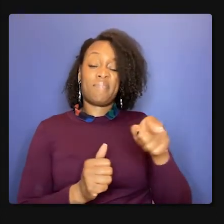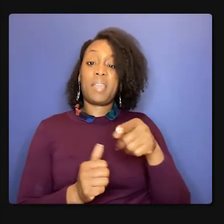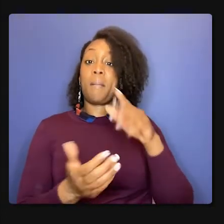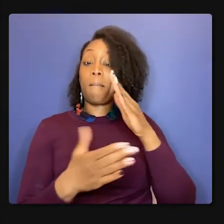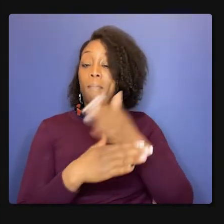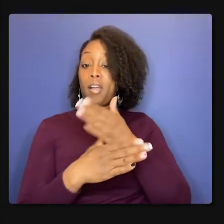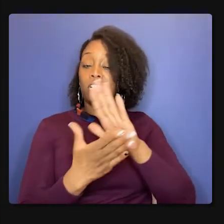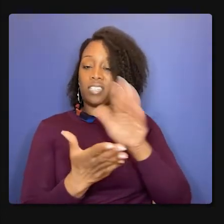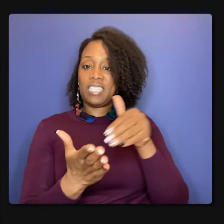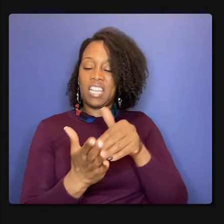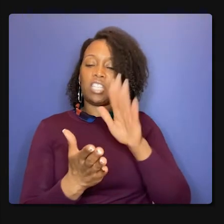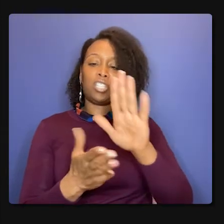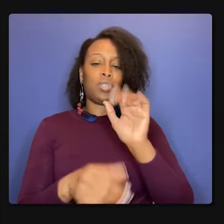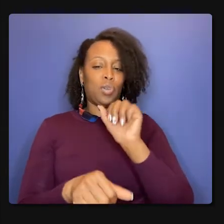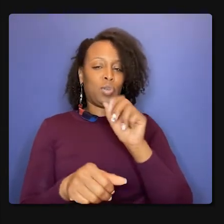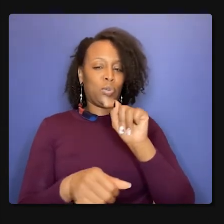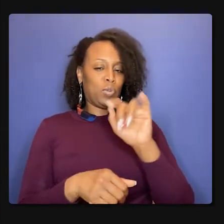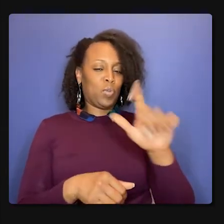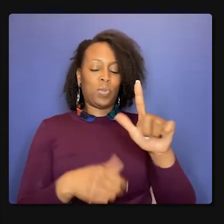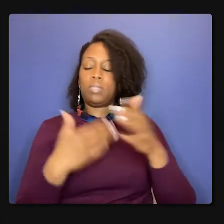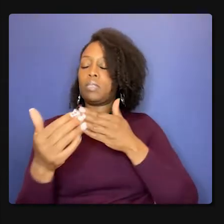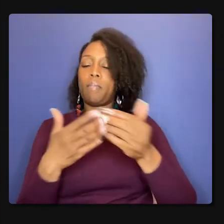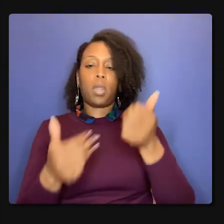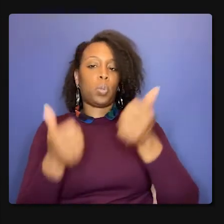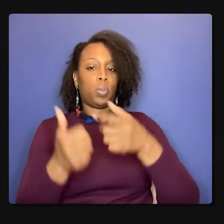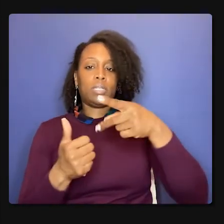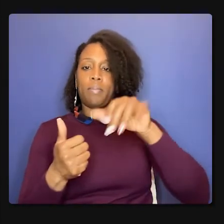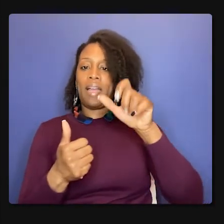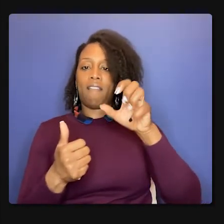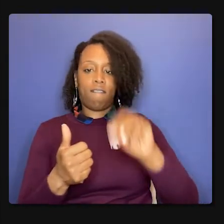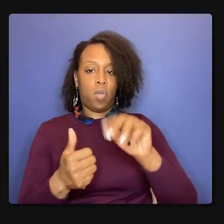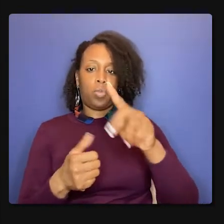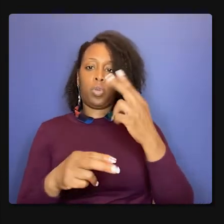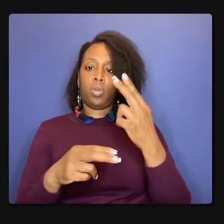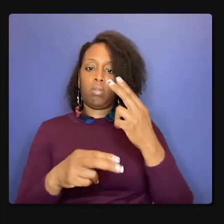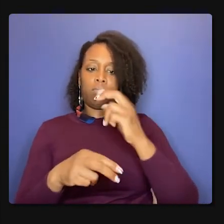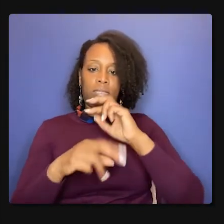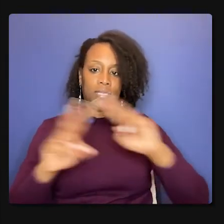Partner Center is your ingestion tool, no matter which platform you are developing for.